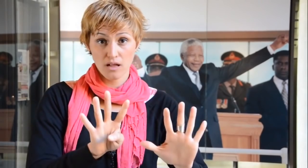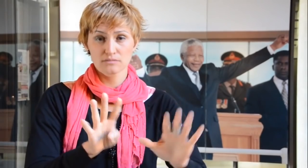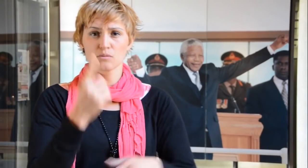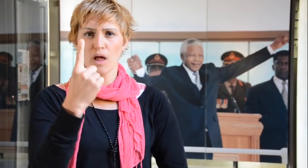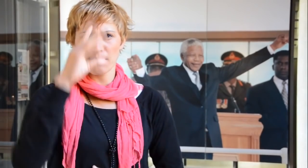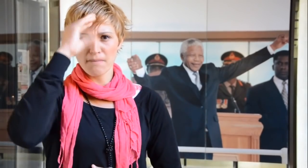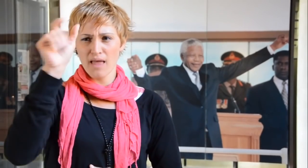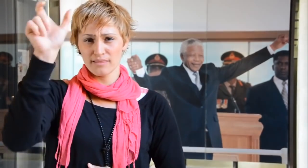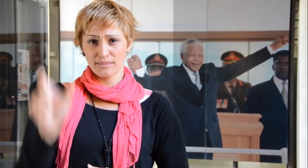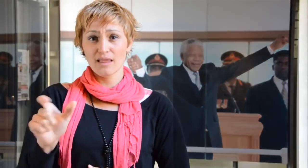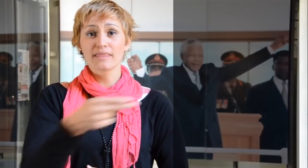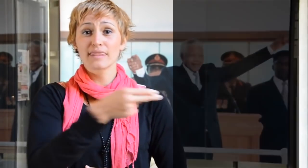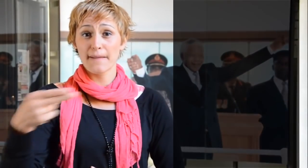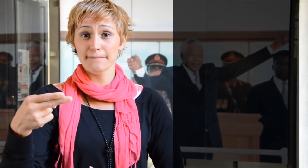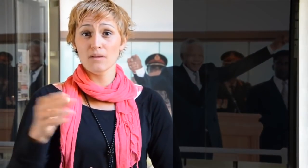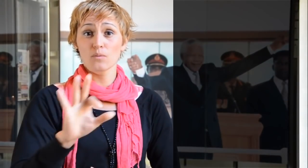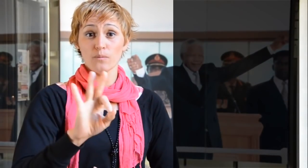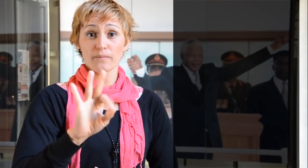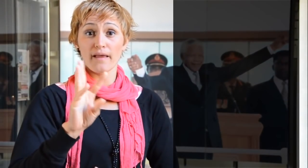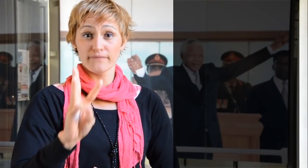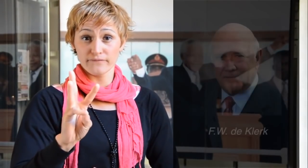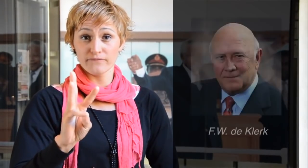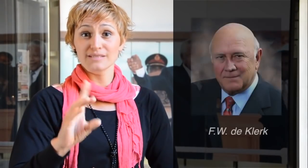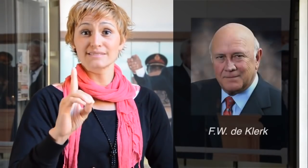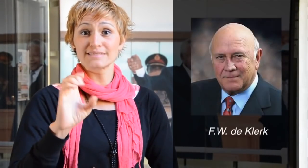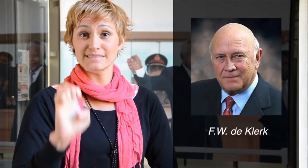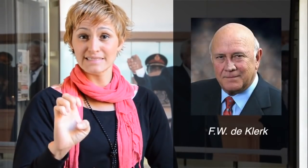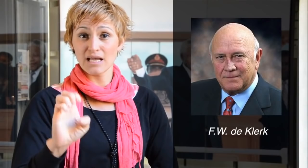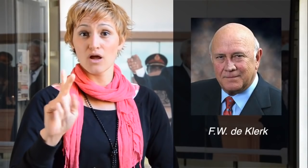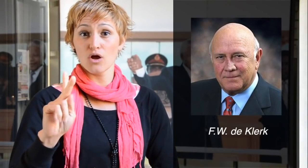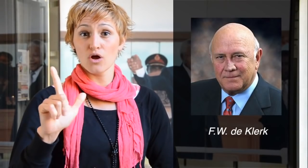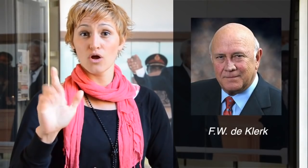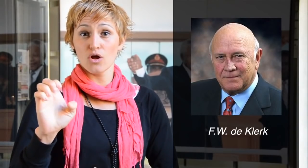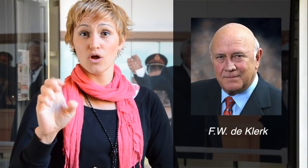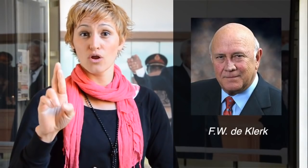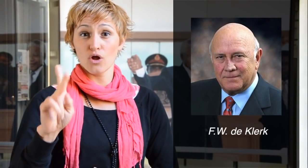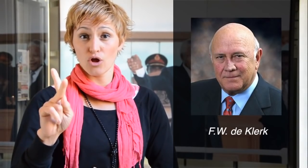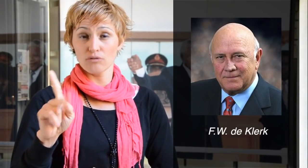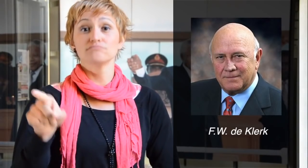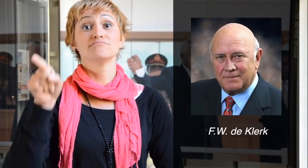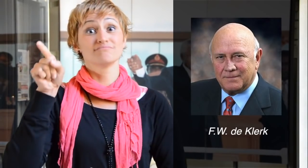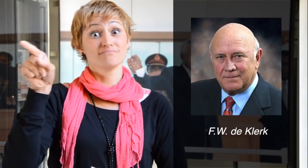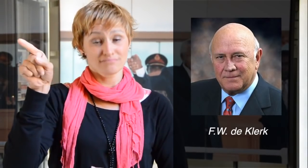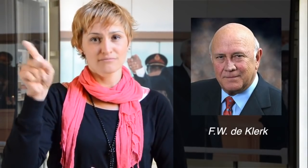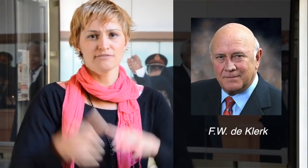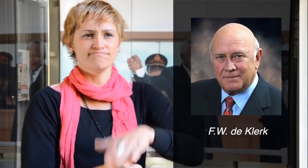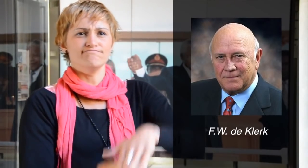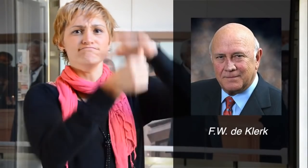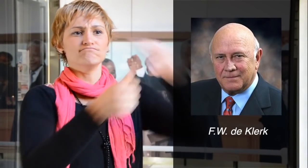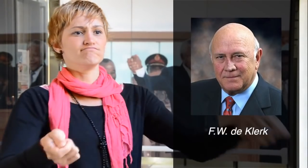In 1989, a man named F.W. de Klerk,